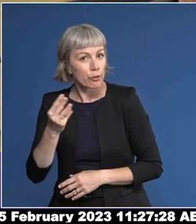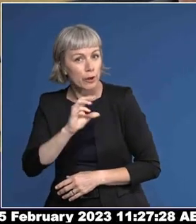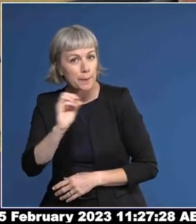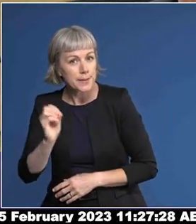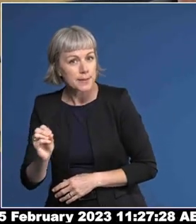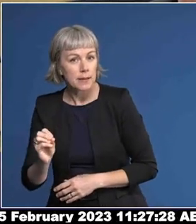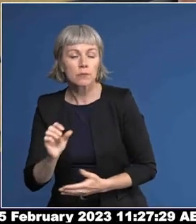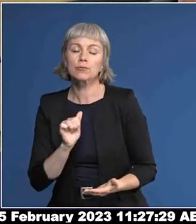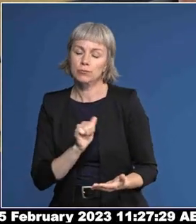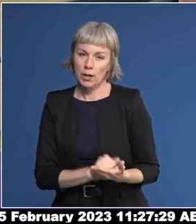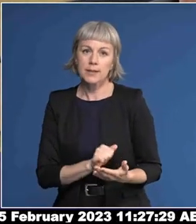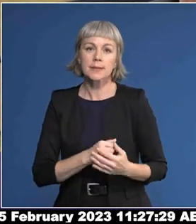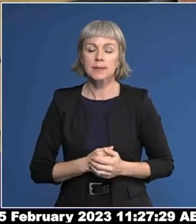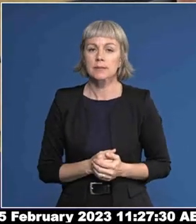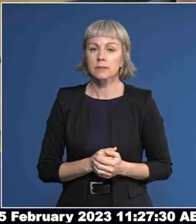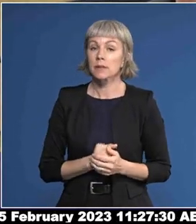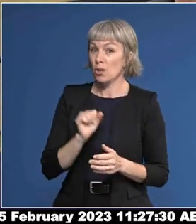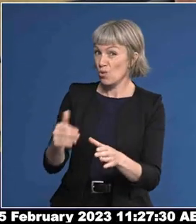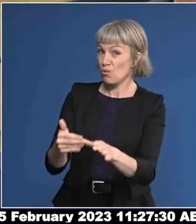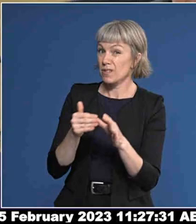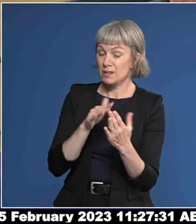And I know you say in the response that that reflects the industry.